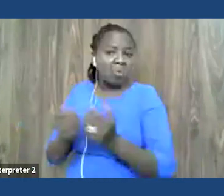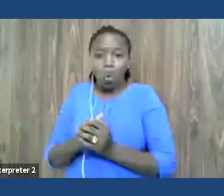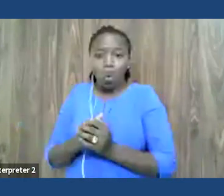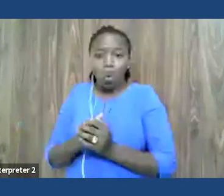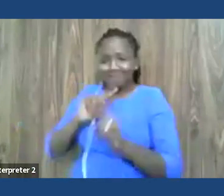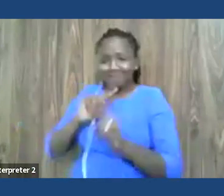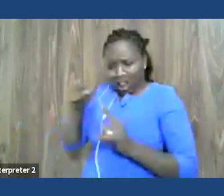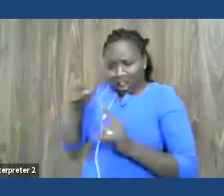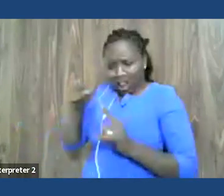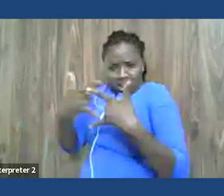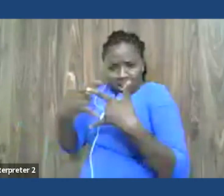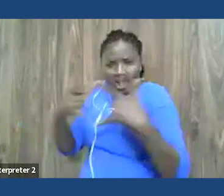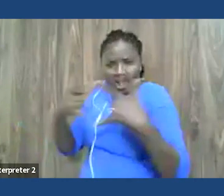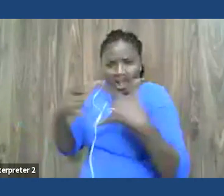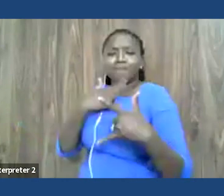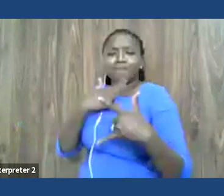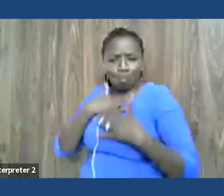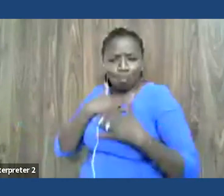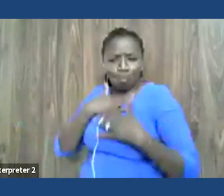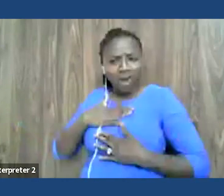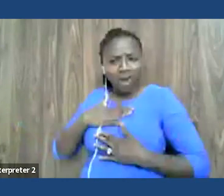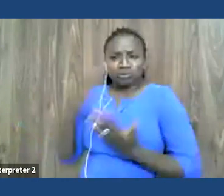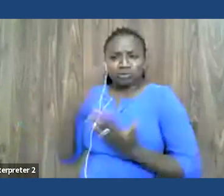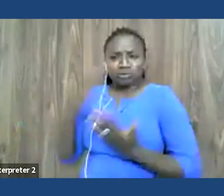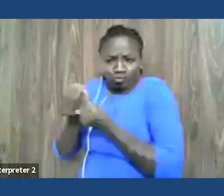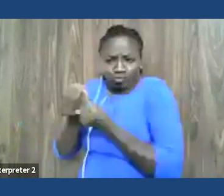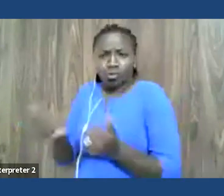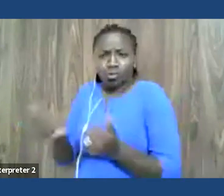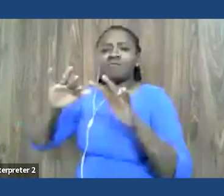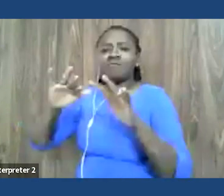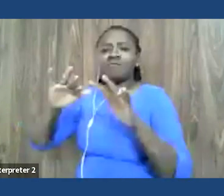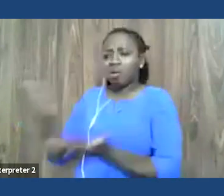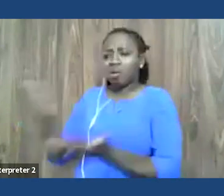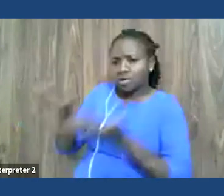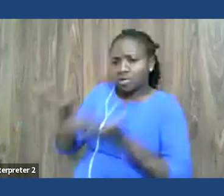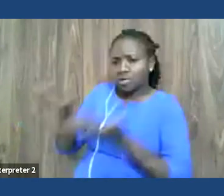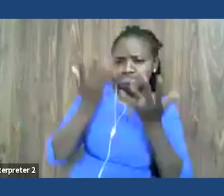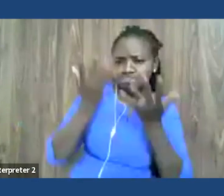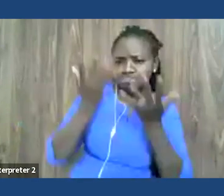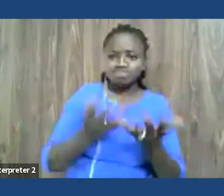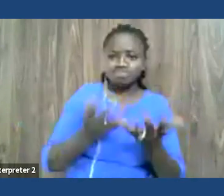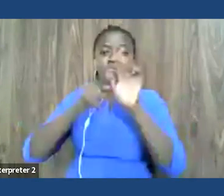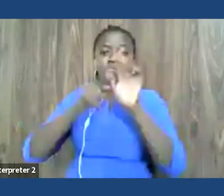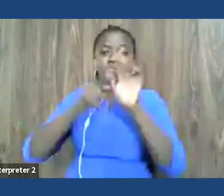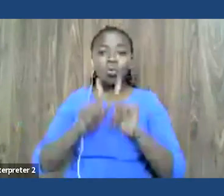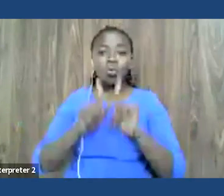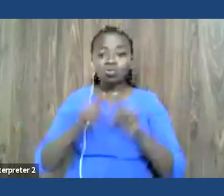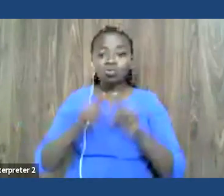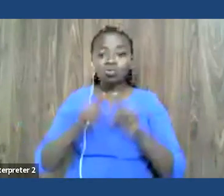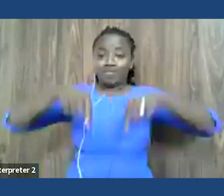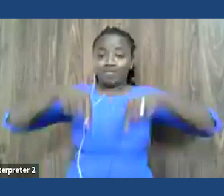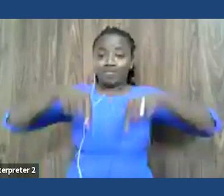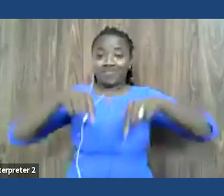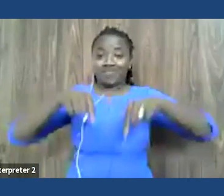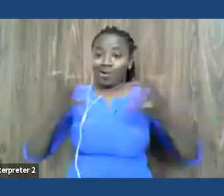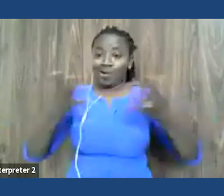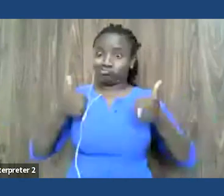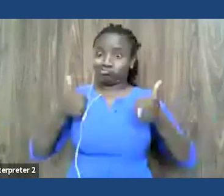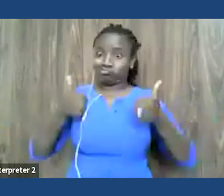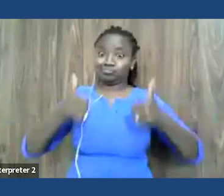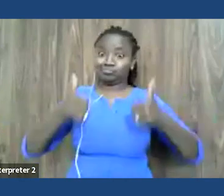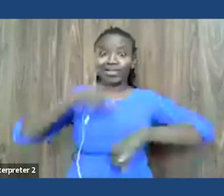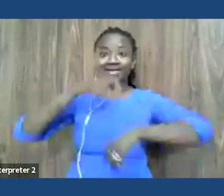The interesting thing where we are right now in this moment in history, AARP is a supporter